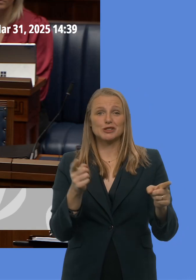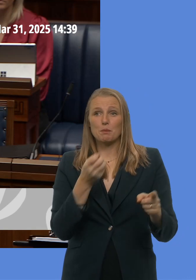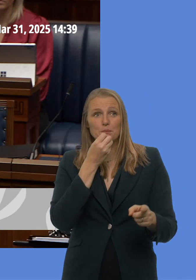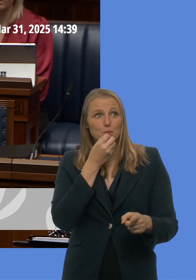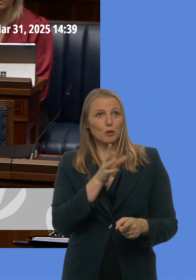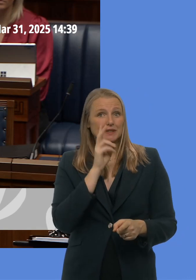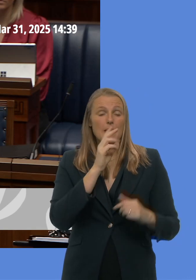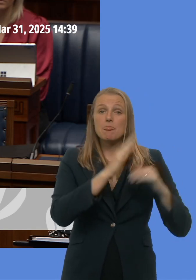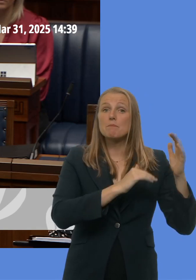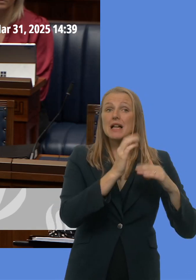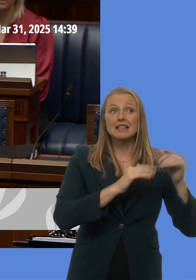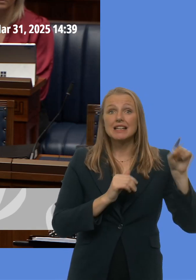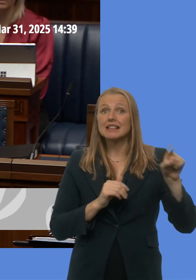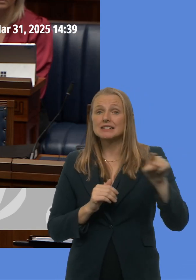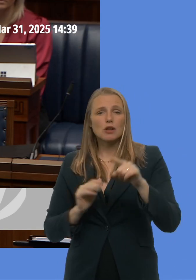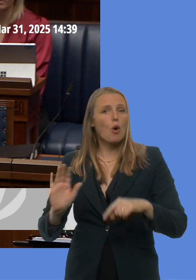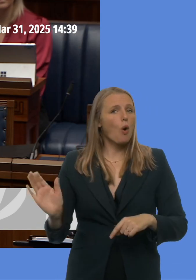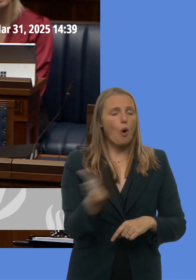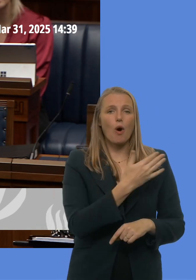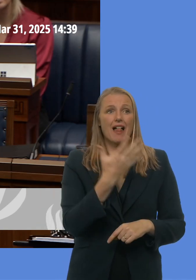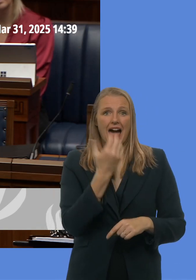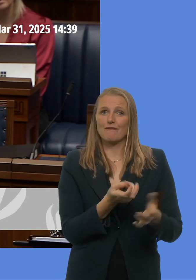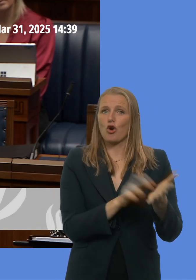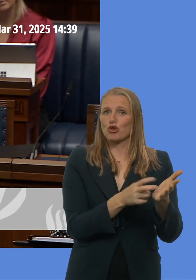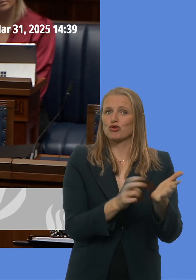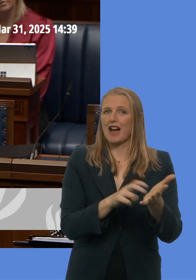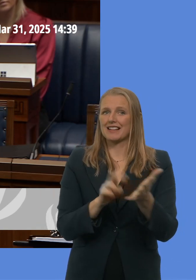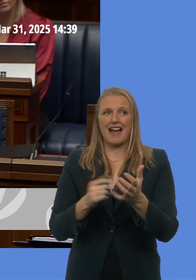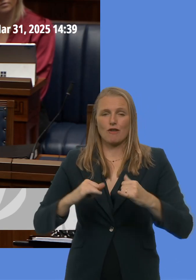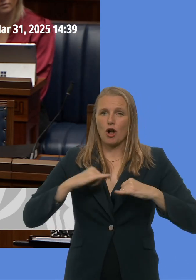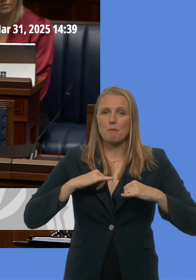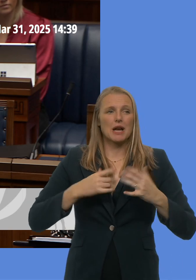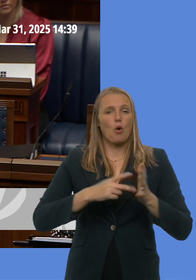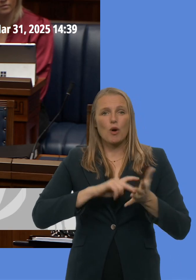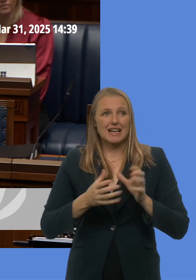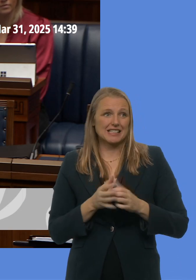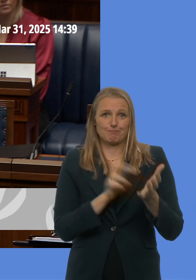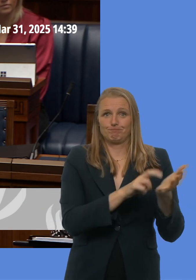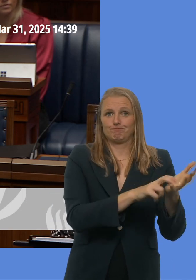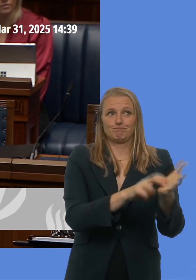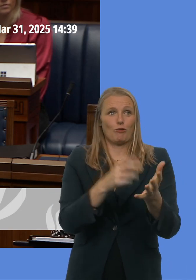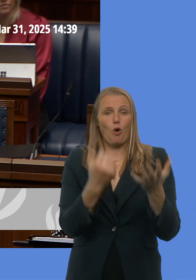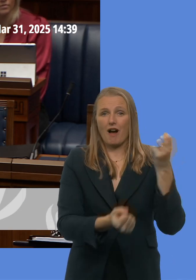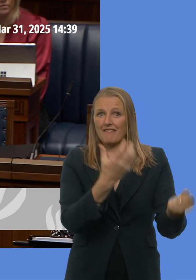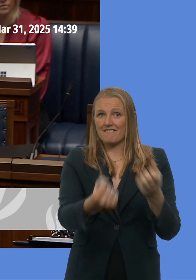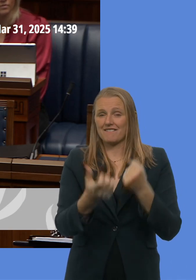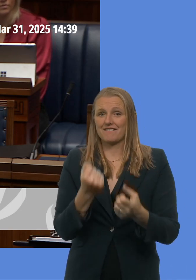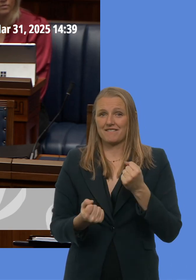of the buildings now have either a tenant signed up or it is held for a tenant. We are heading towards that full capacity in